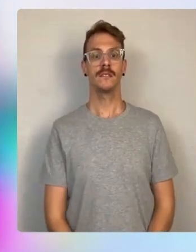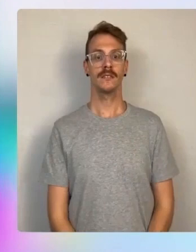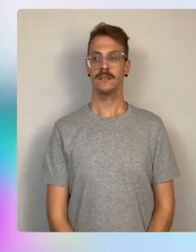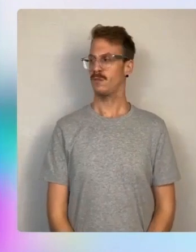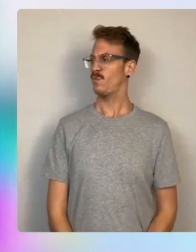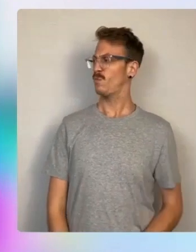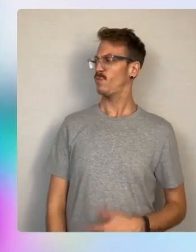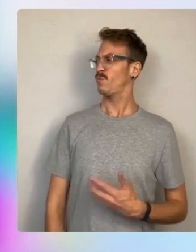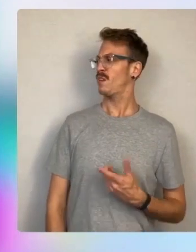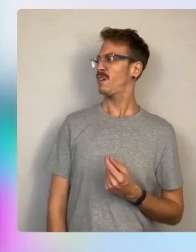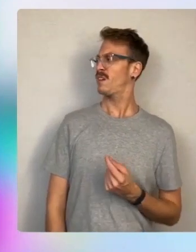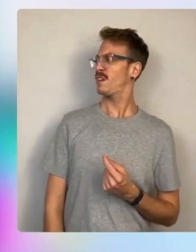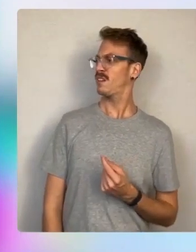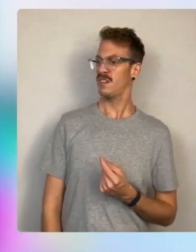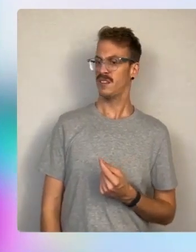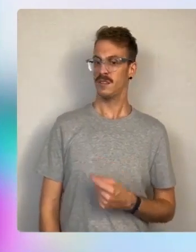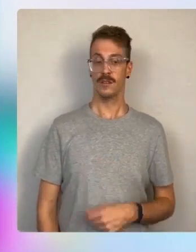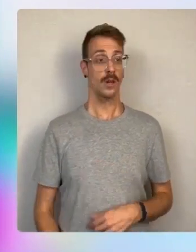Freeze. - What?